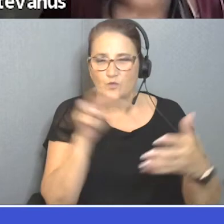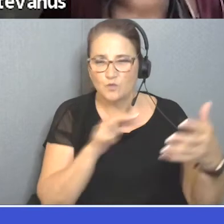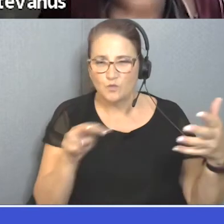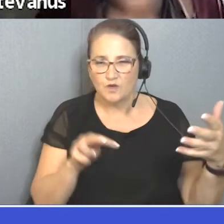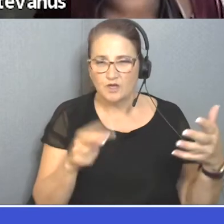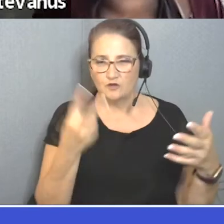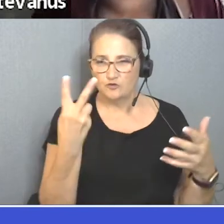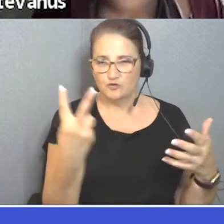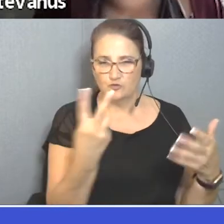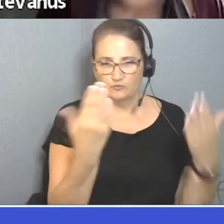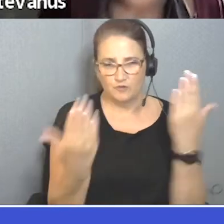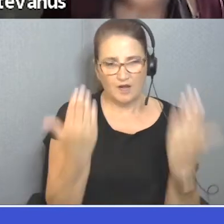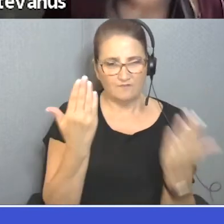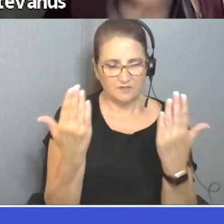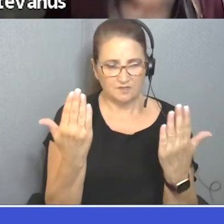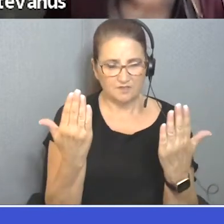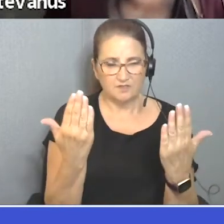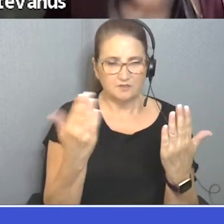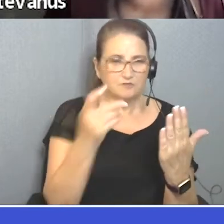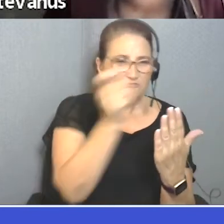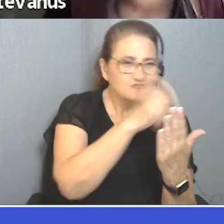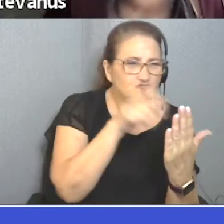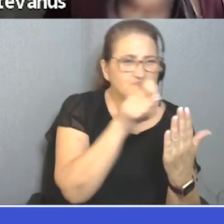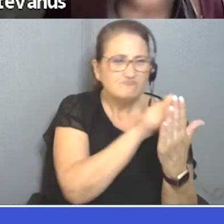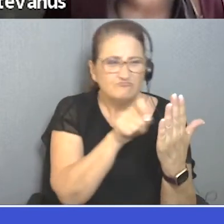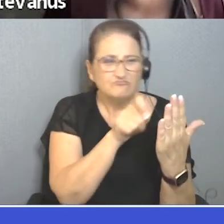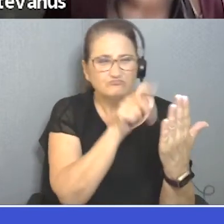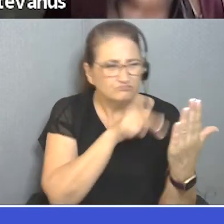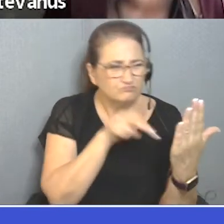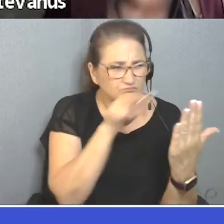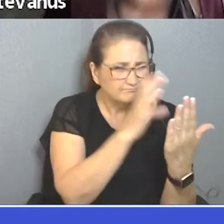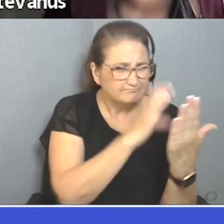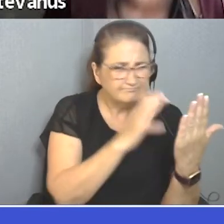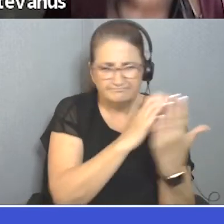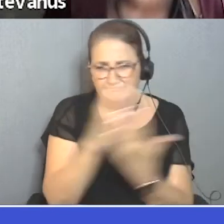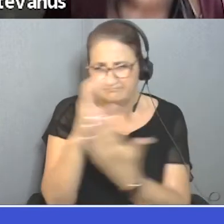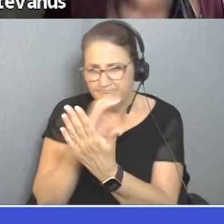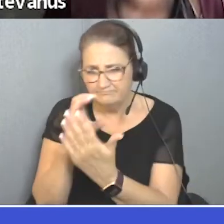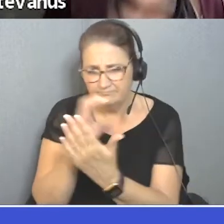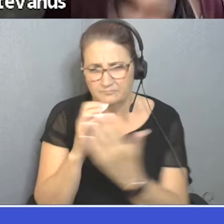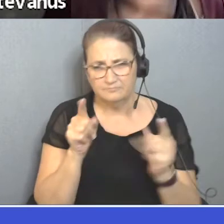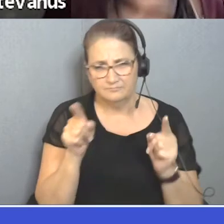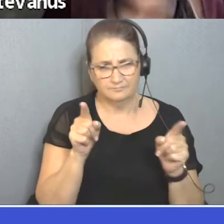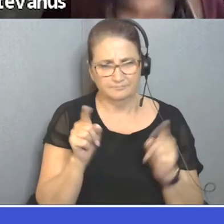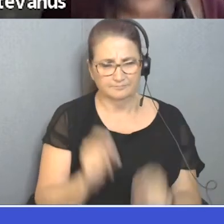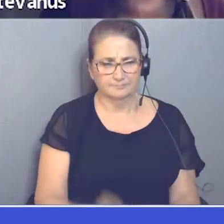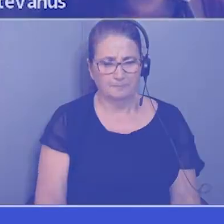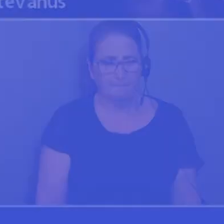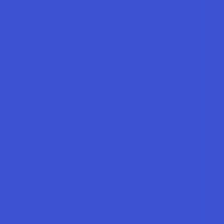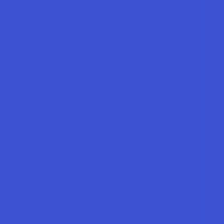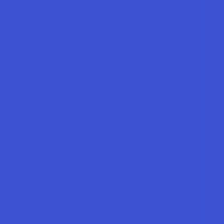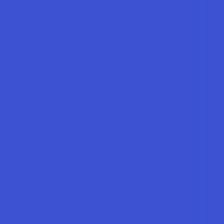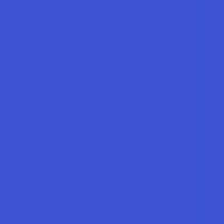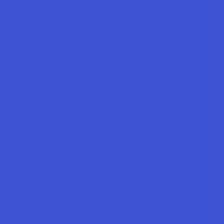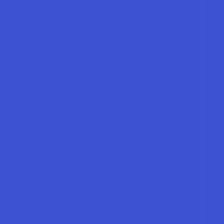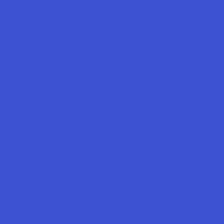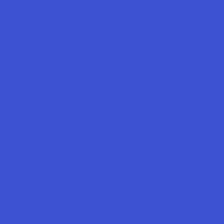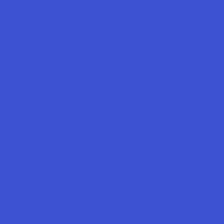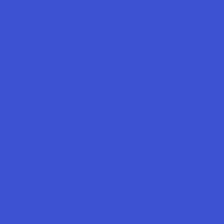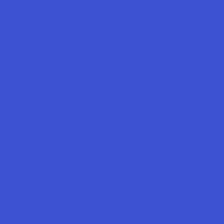your two canvases, maybe circling, annotating.